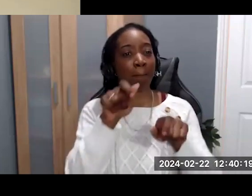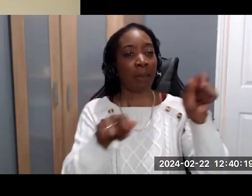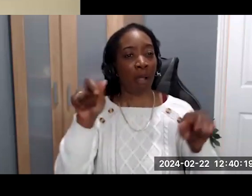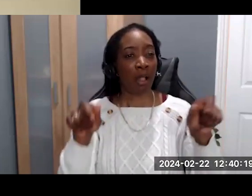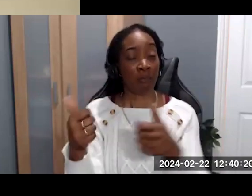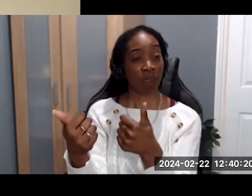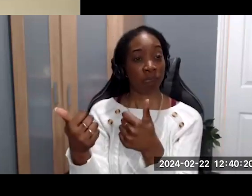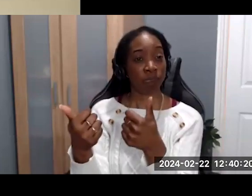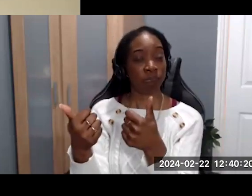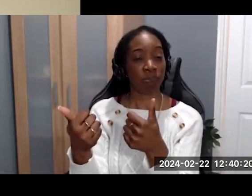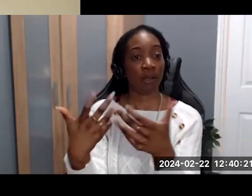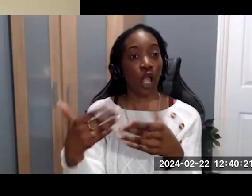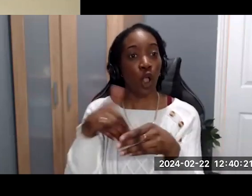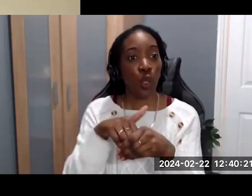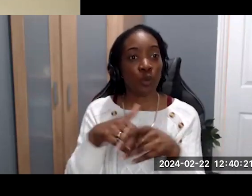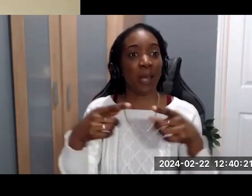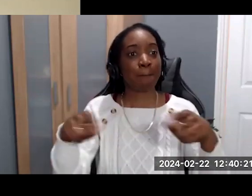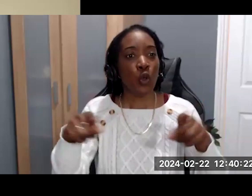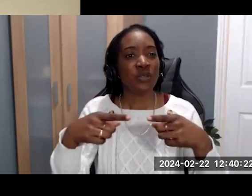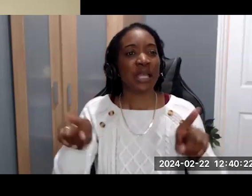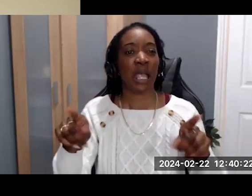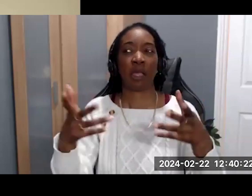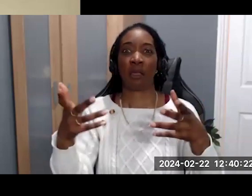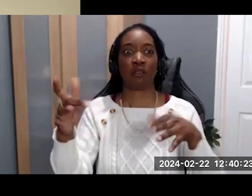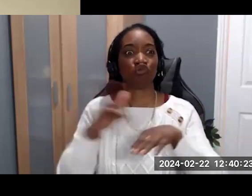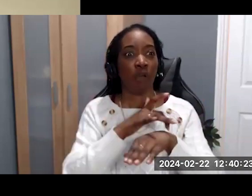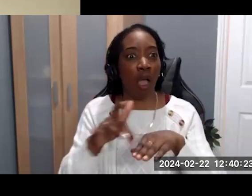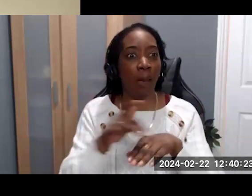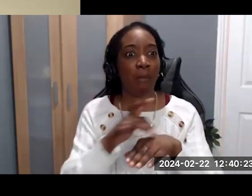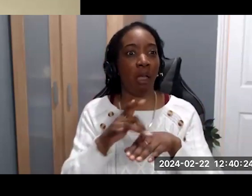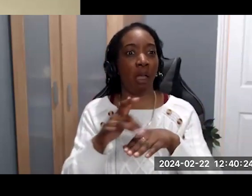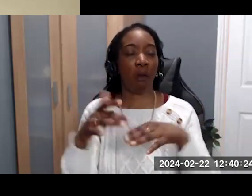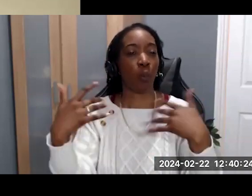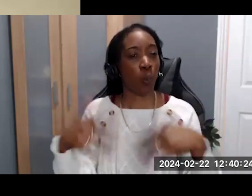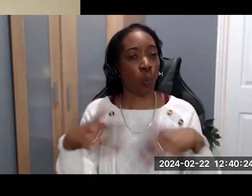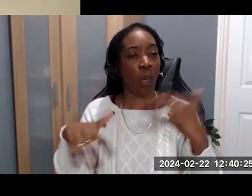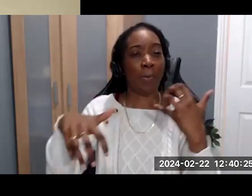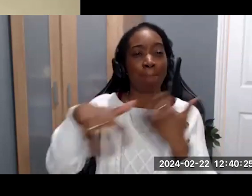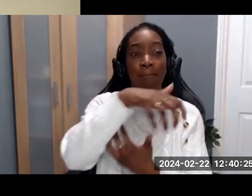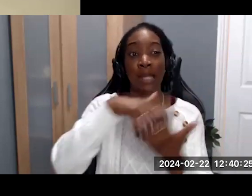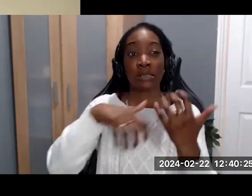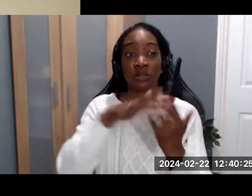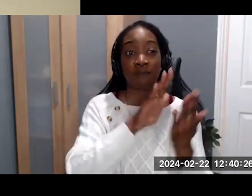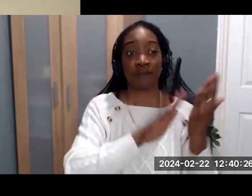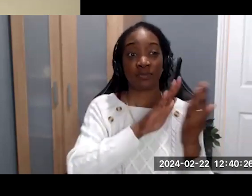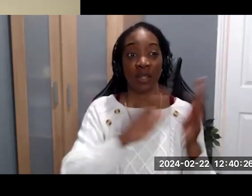um including music composer and dramaturgy. The mixed modality was a new way of working for me